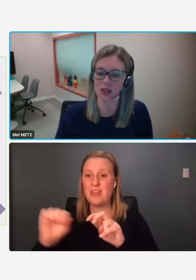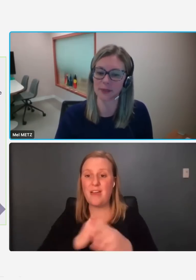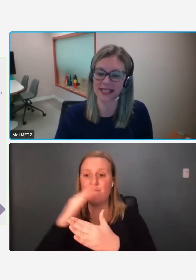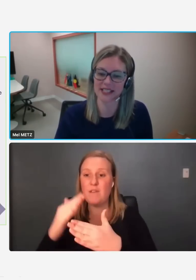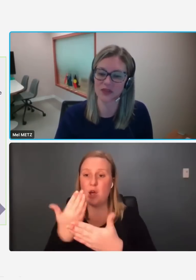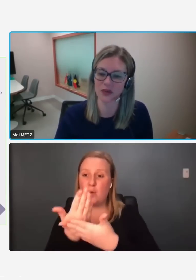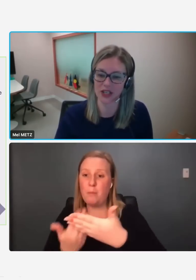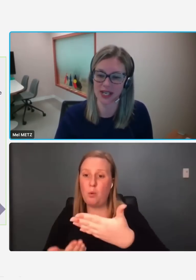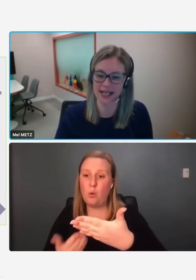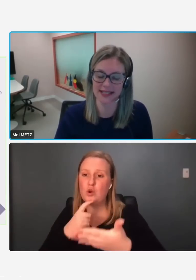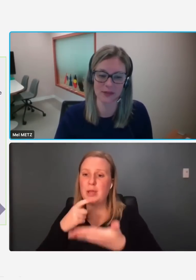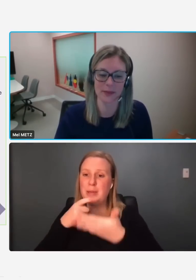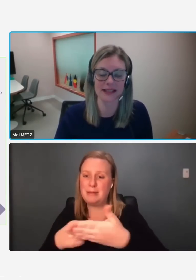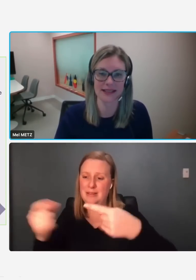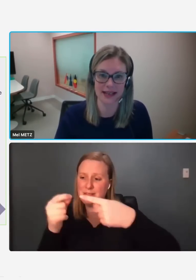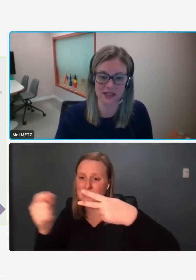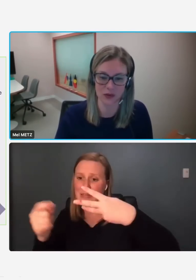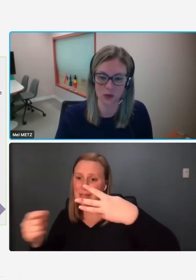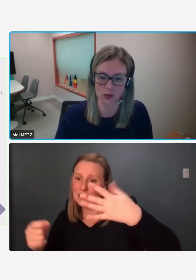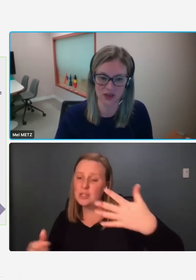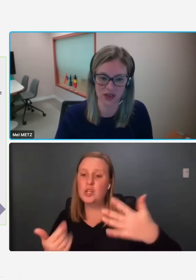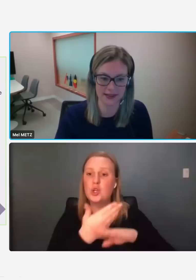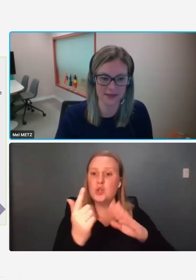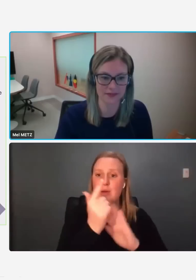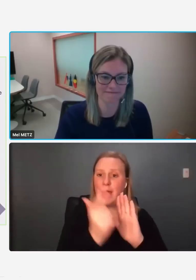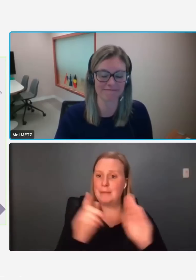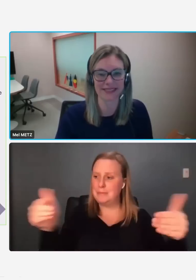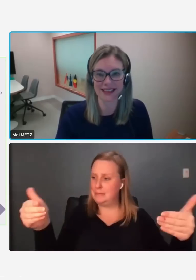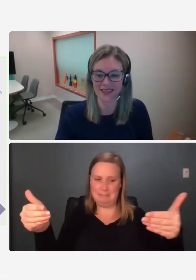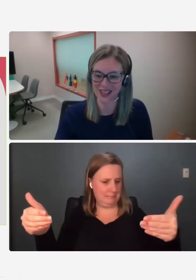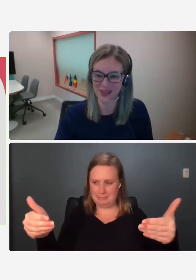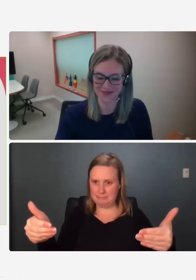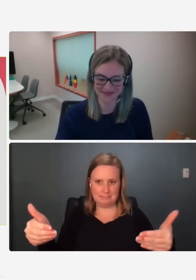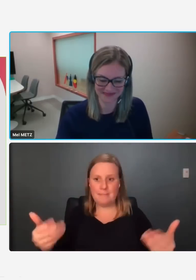have a solid basis for an aged care system that meets the needs of older Australians. Thank you.